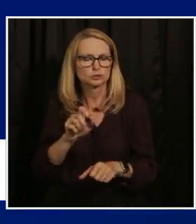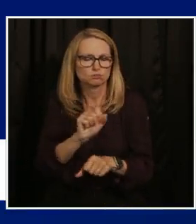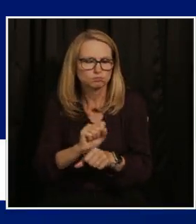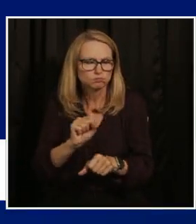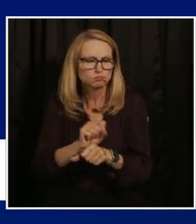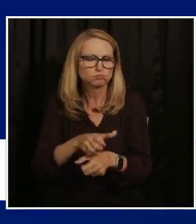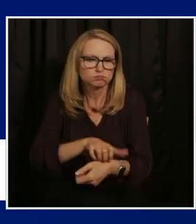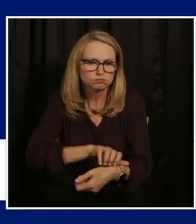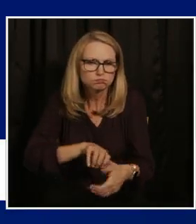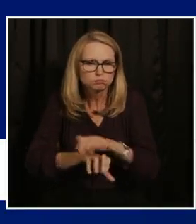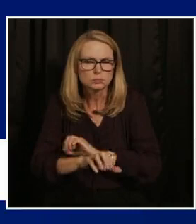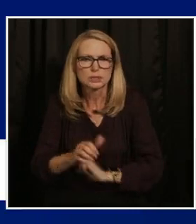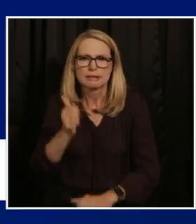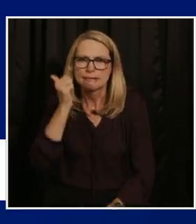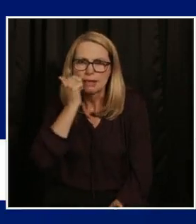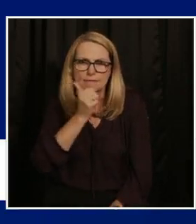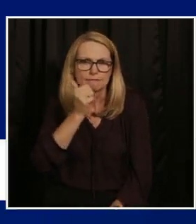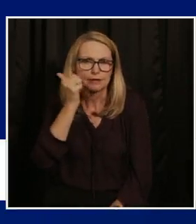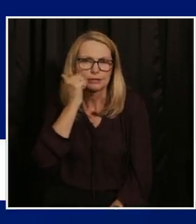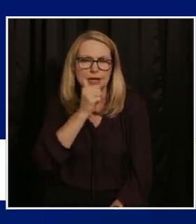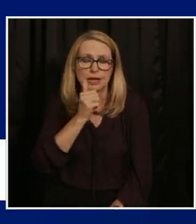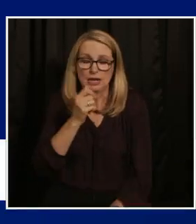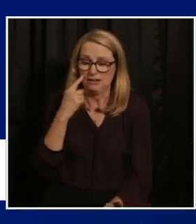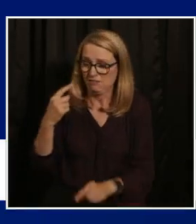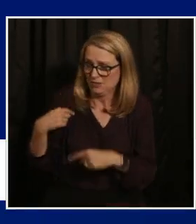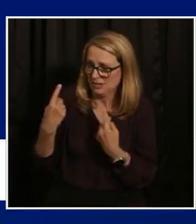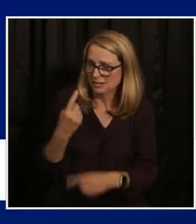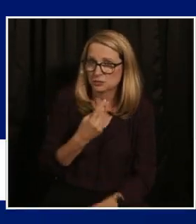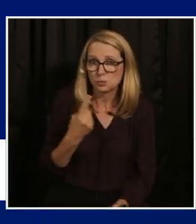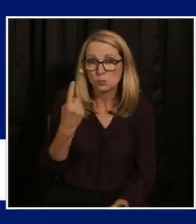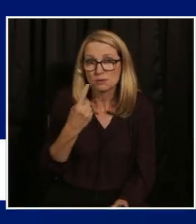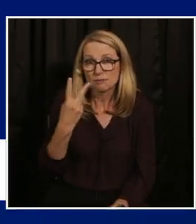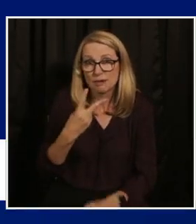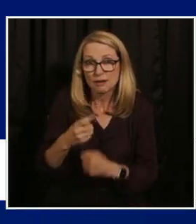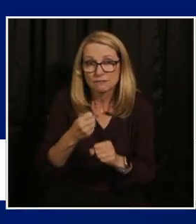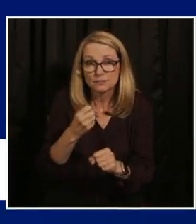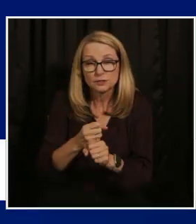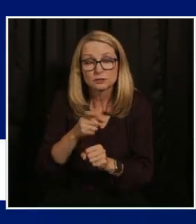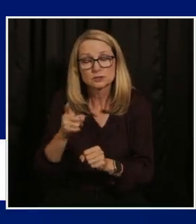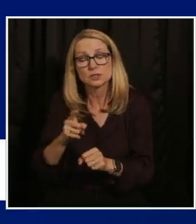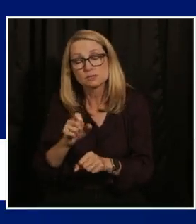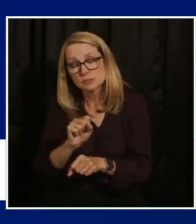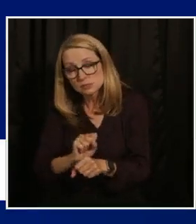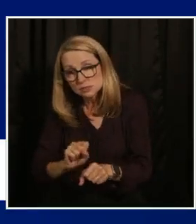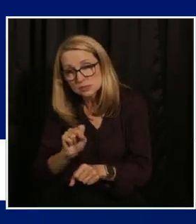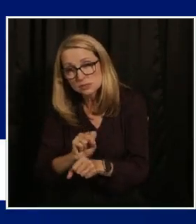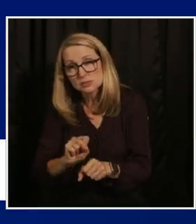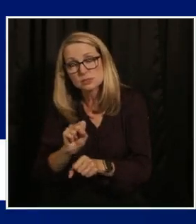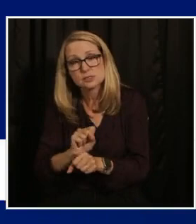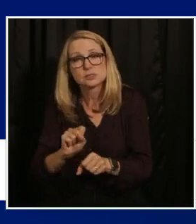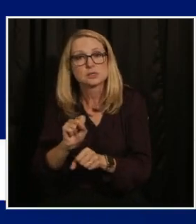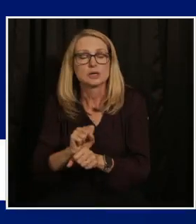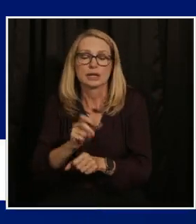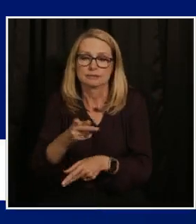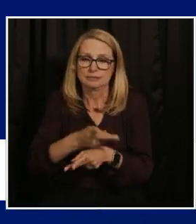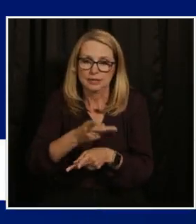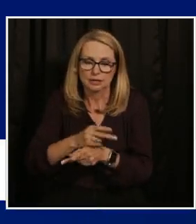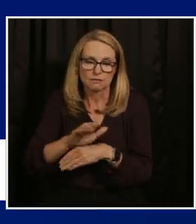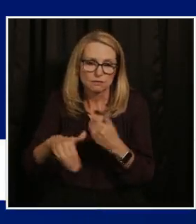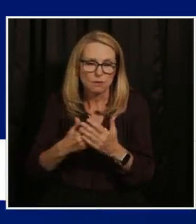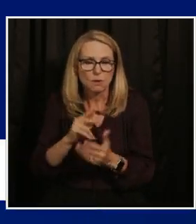last year and a half have been tirelessly caring for all coloradans with kovid and without covet